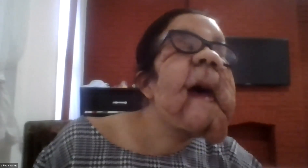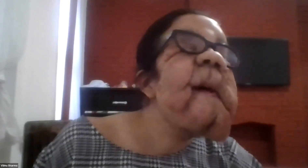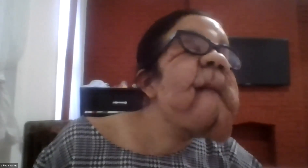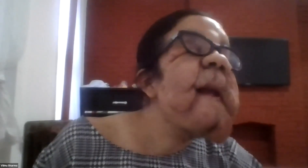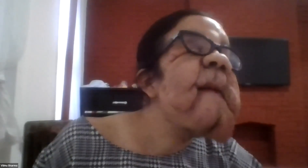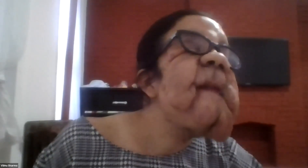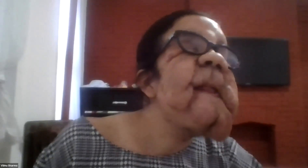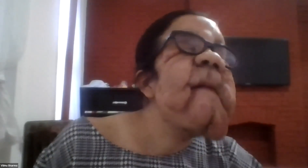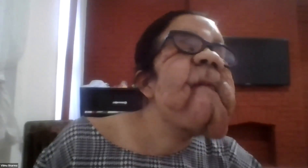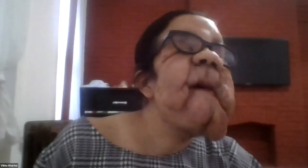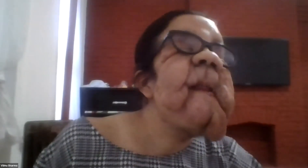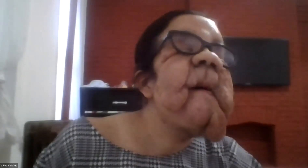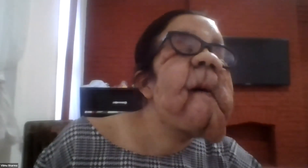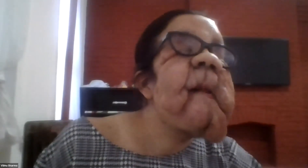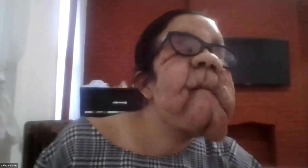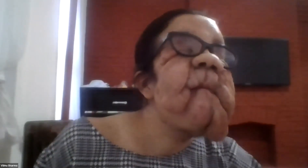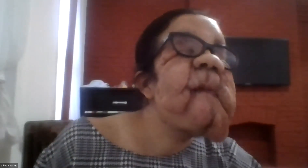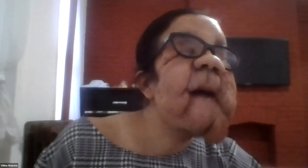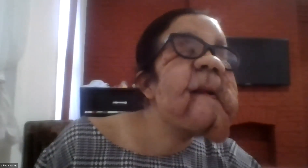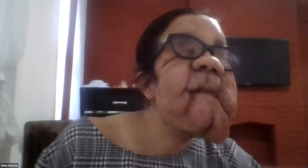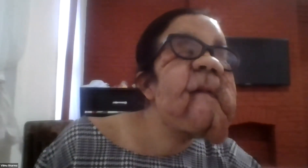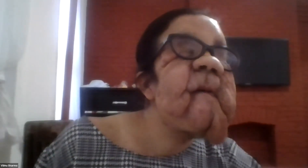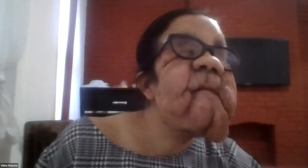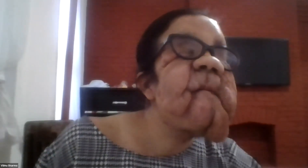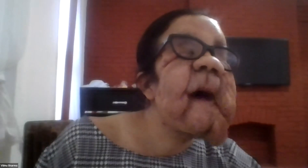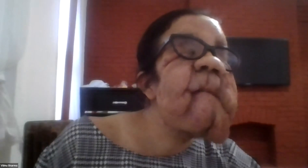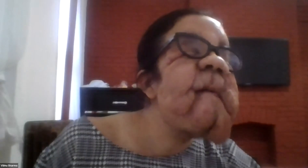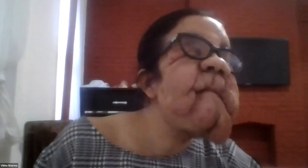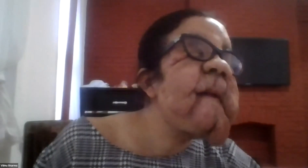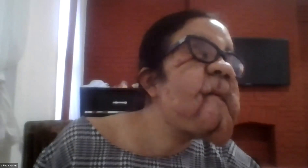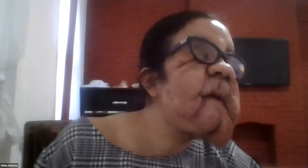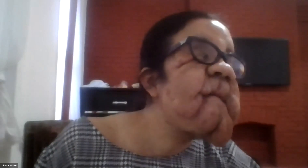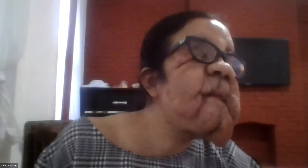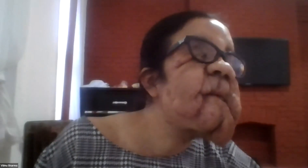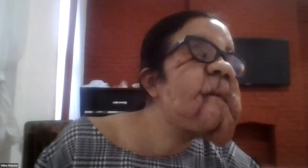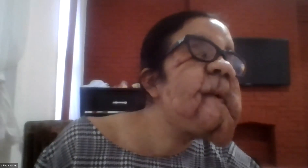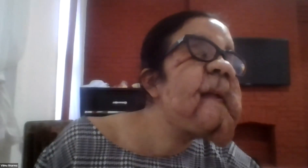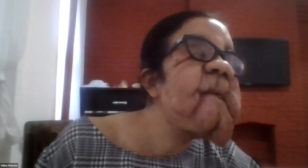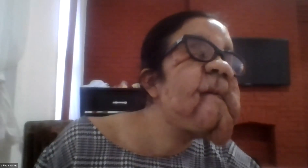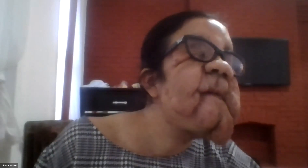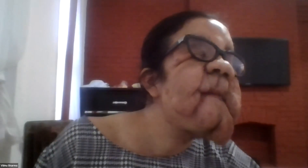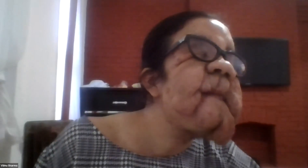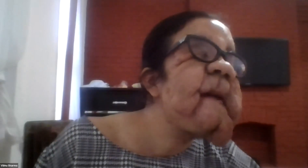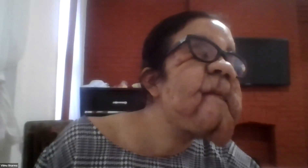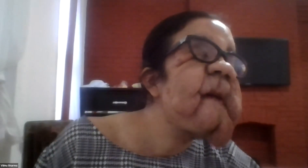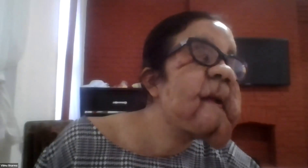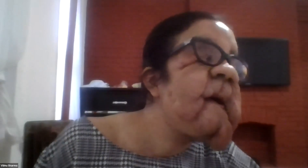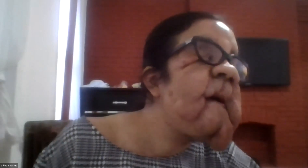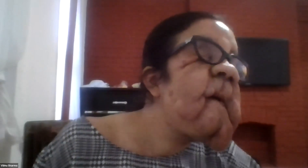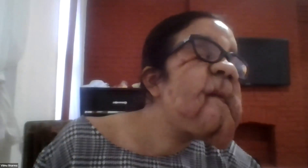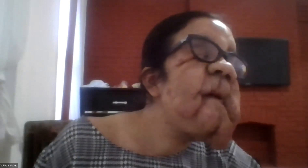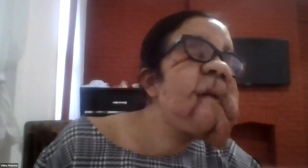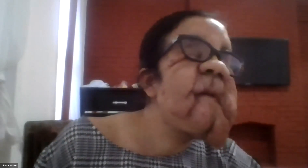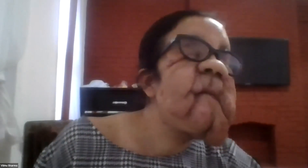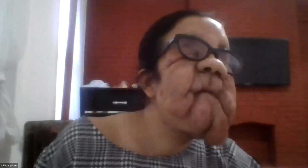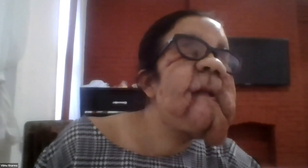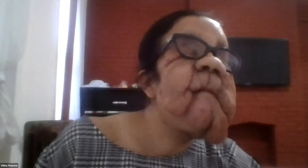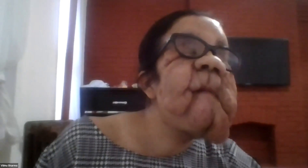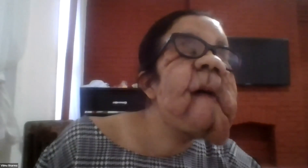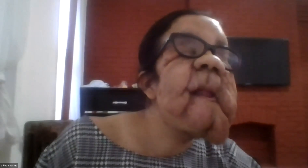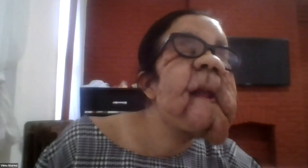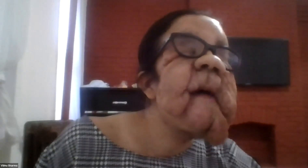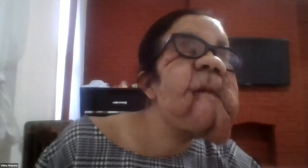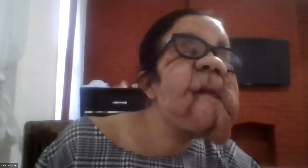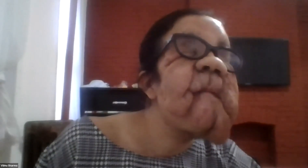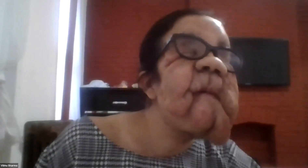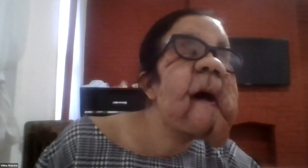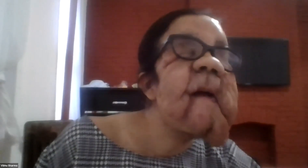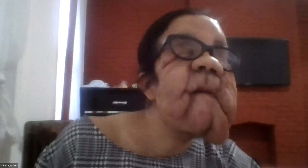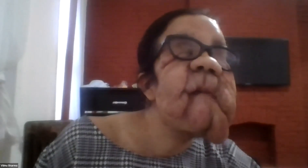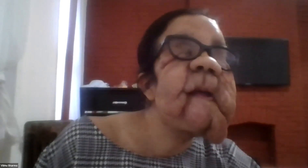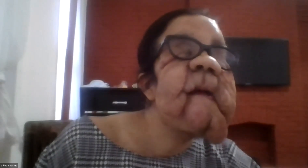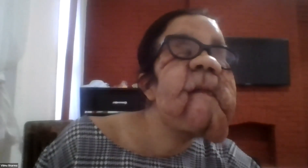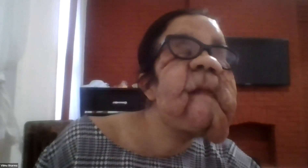Vibhu Sharma : I did my dissertation on practices of primary main streams quality servers and teaching surrender individual and then and I was surprised because.